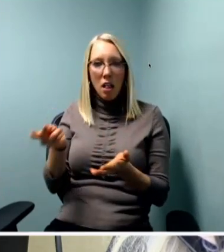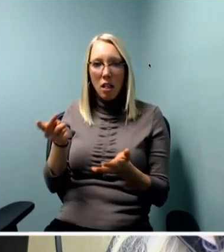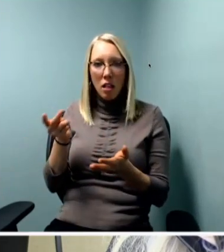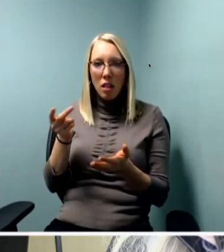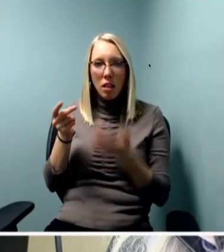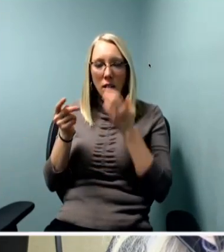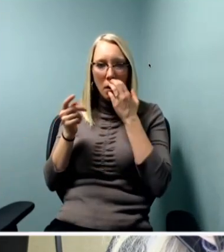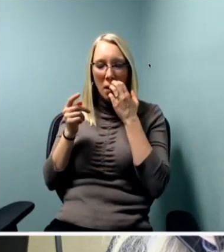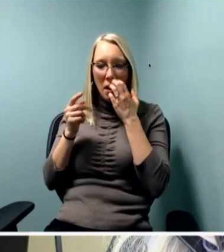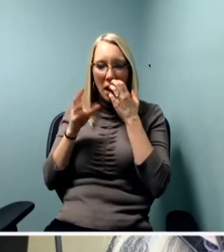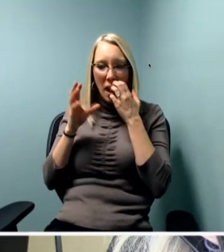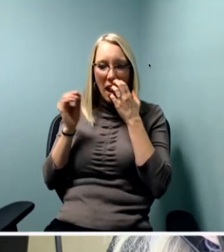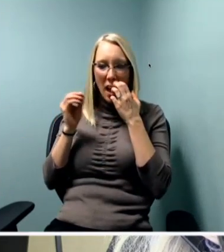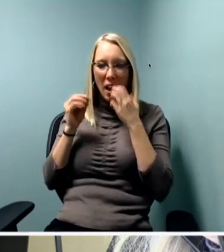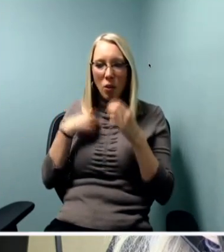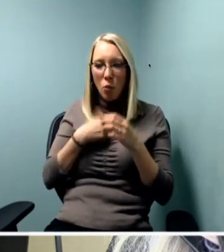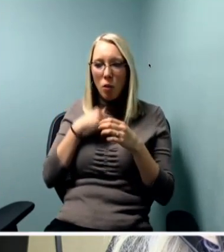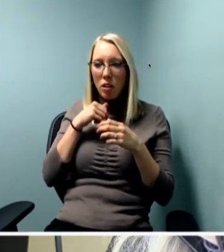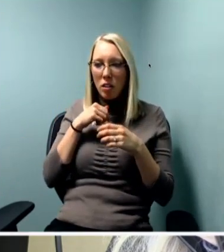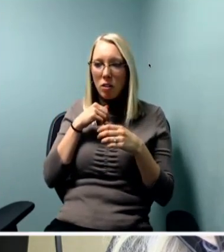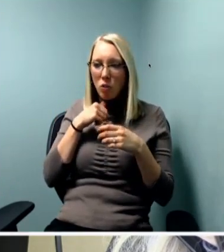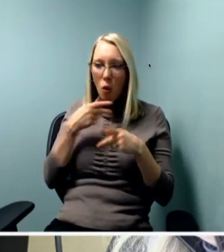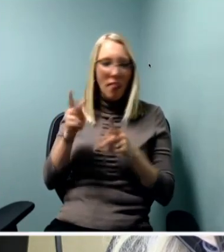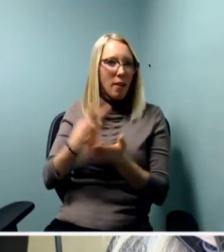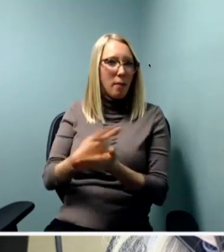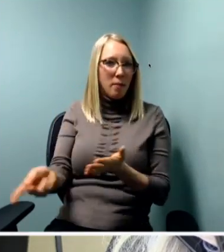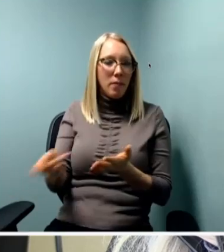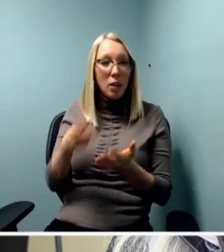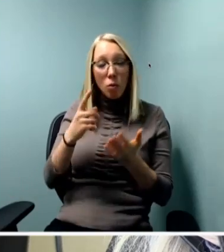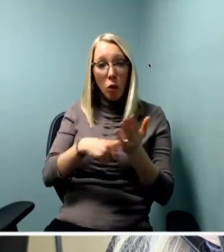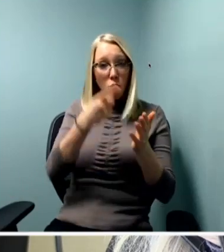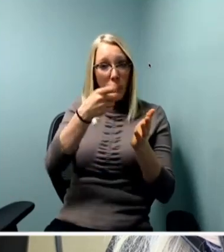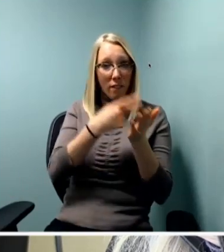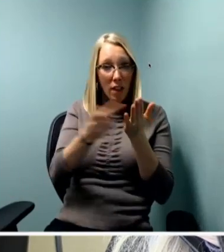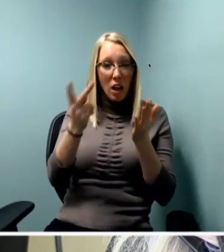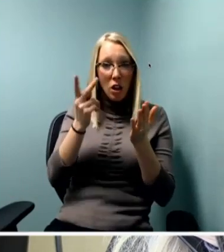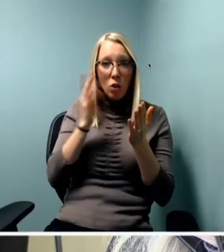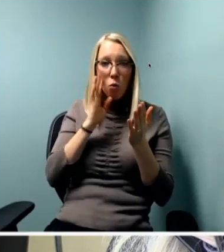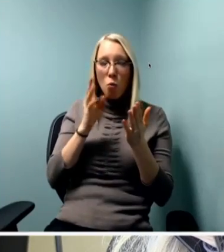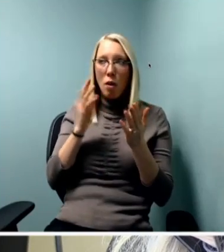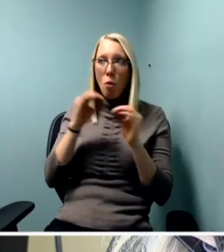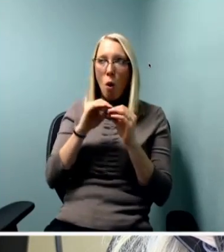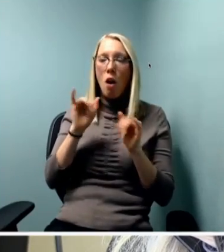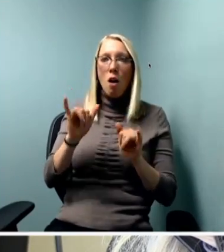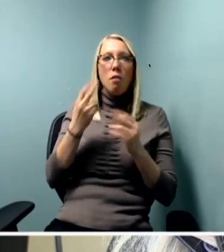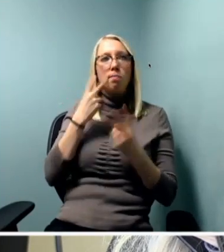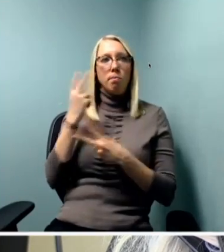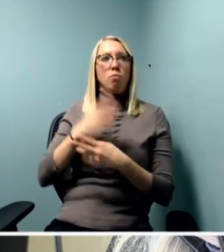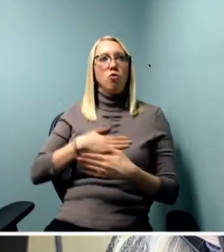Because once you fail, you will appreciate your success. But a lot of students,